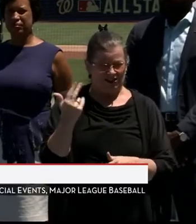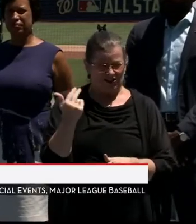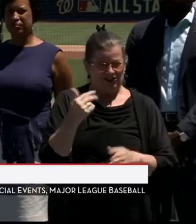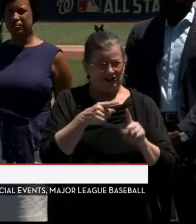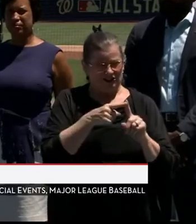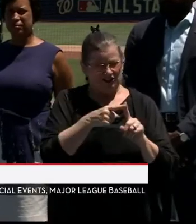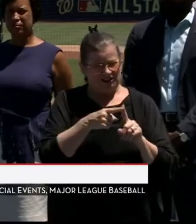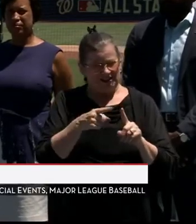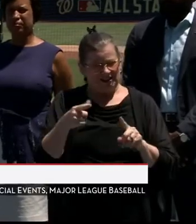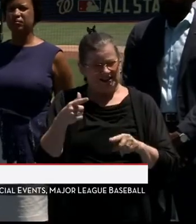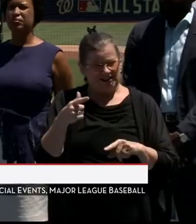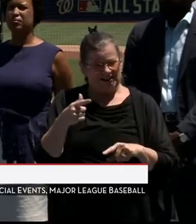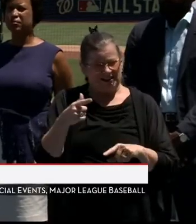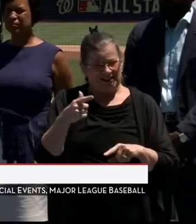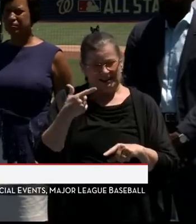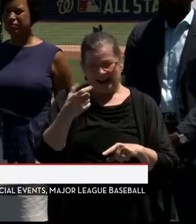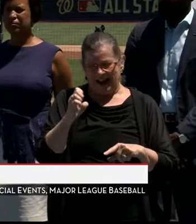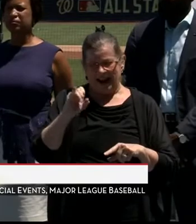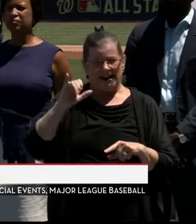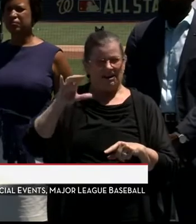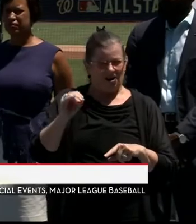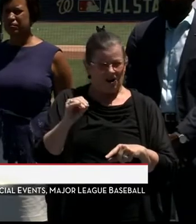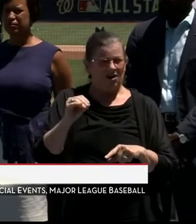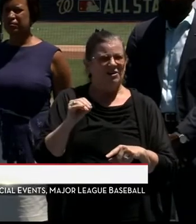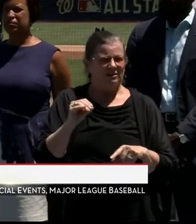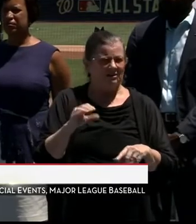THE CONVENTION CENTER THROUGH TUESDAY, JULY 17TH.